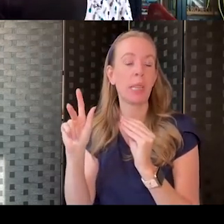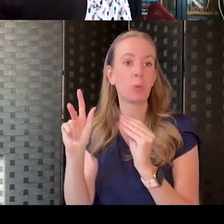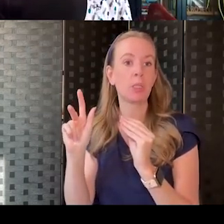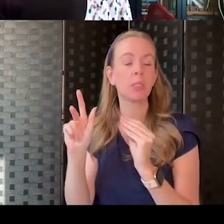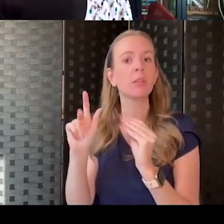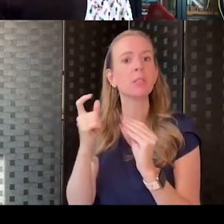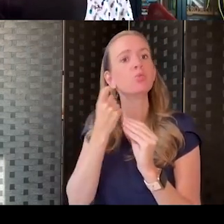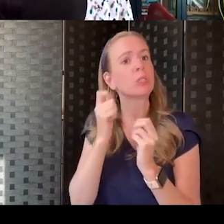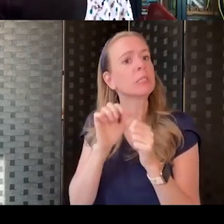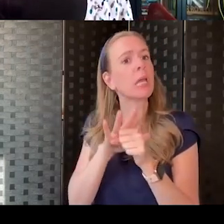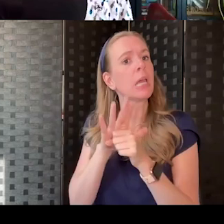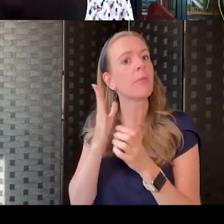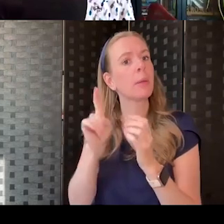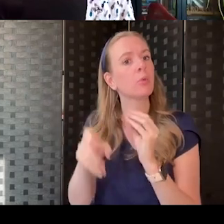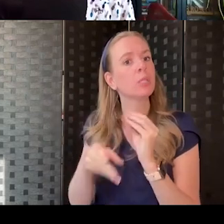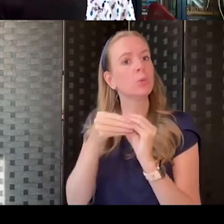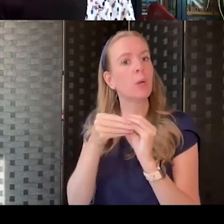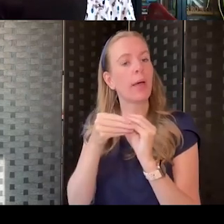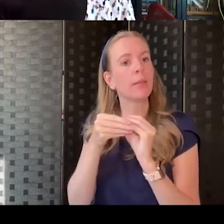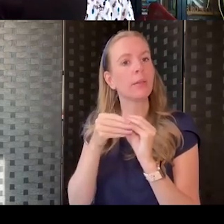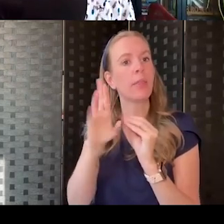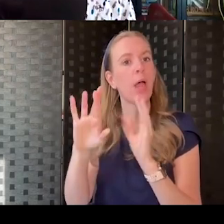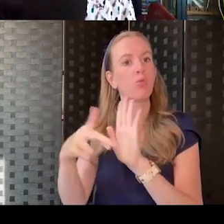you might still need to add those roles. That is a decision you will have to make